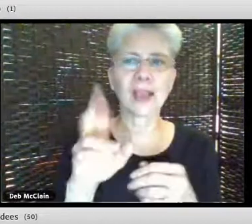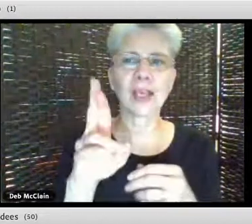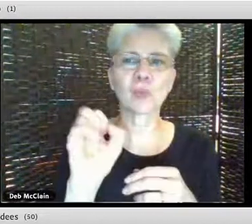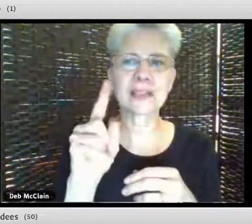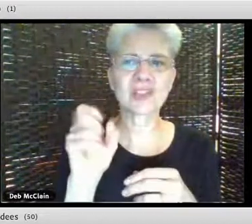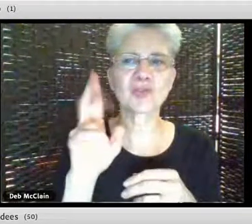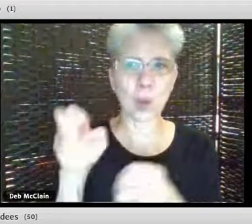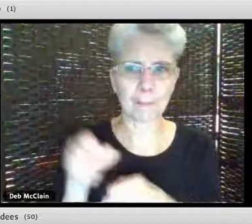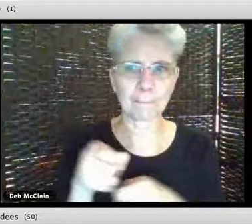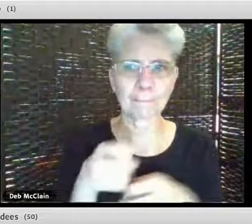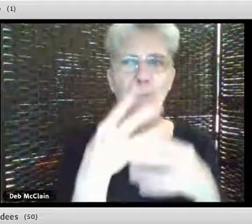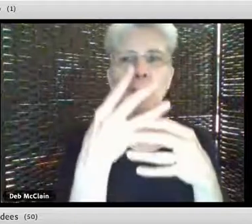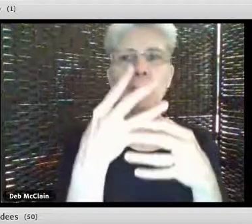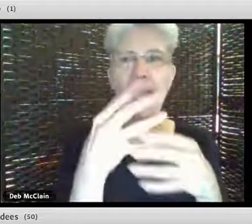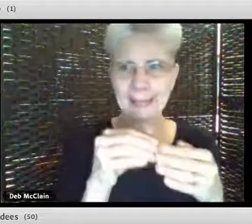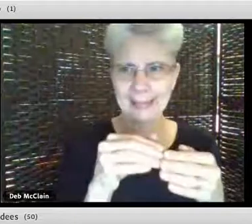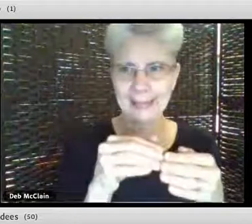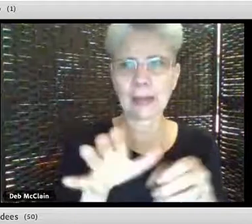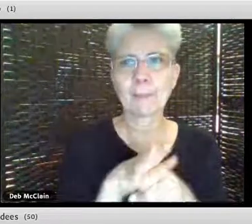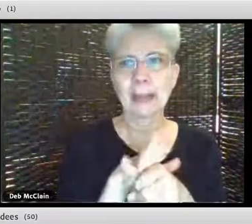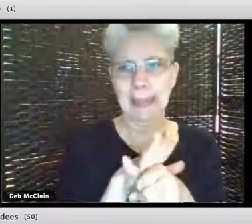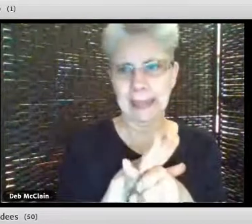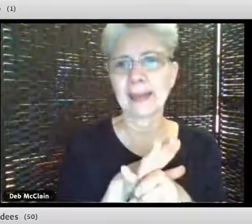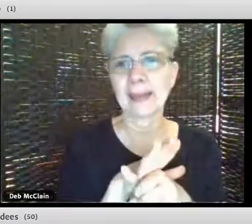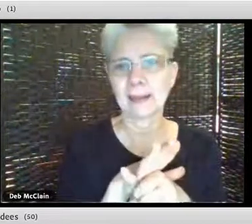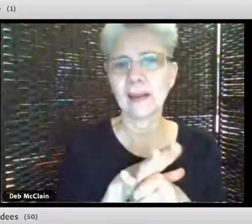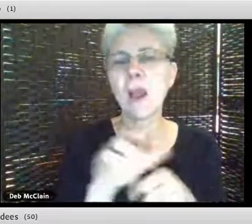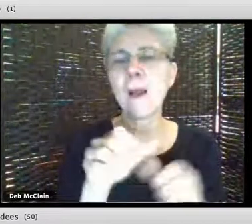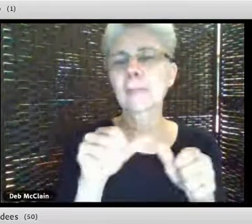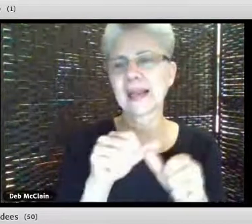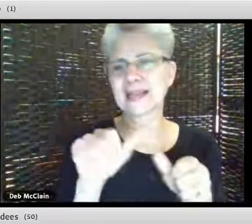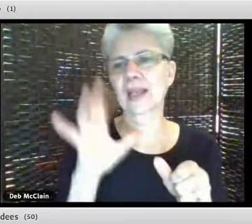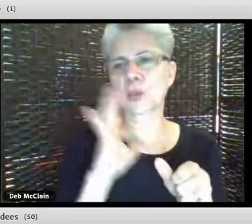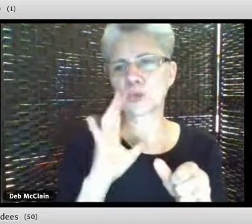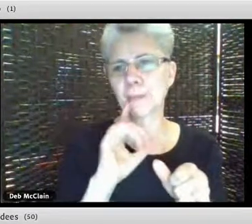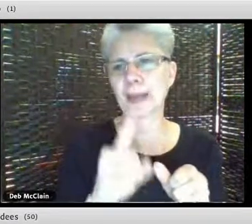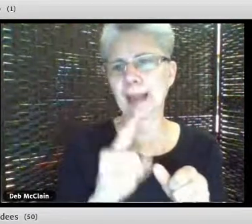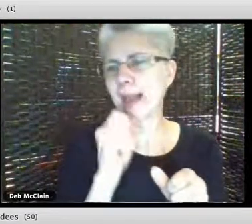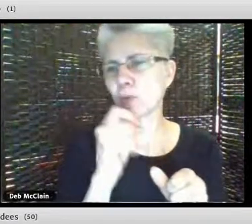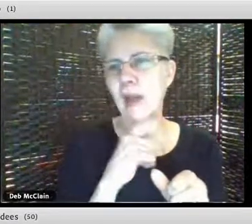and it will put it back completely to the place that it was before. I don't have to move it back.